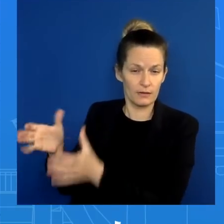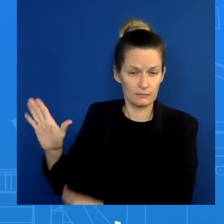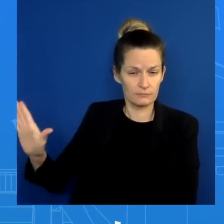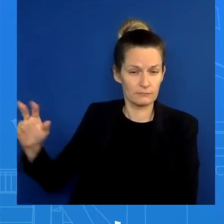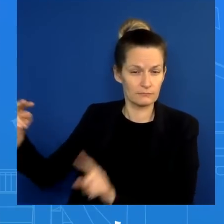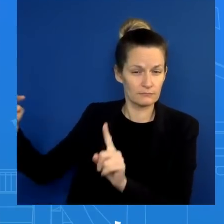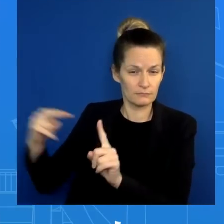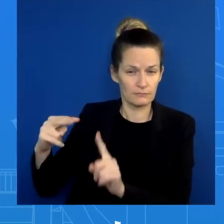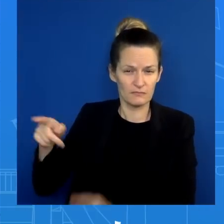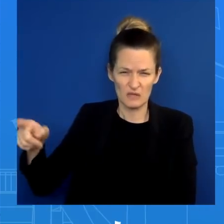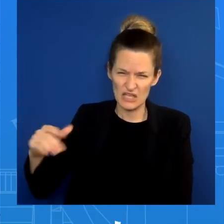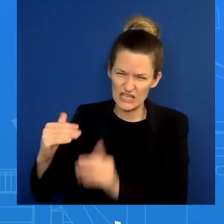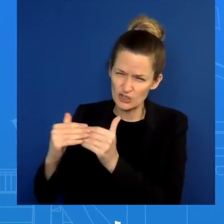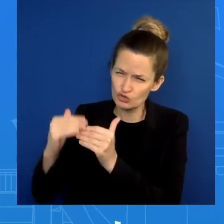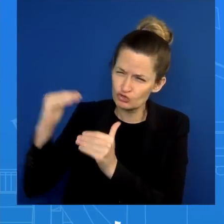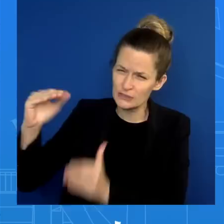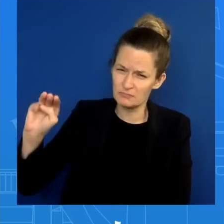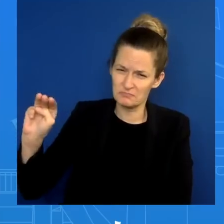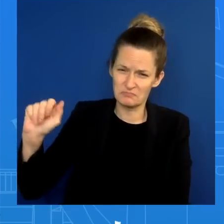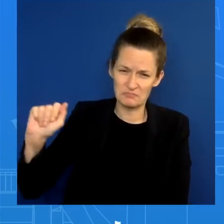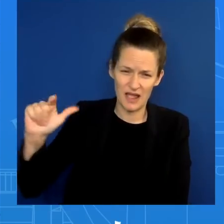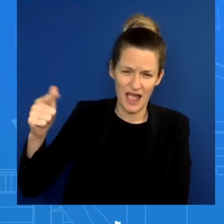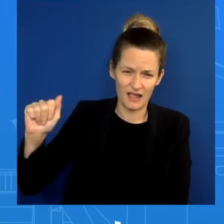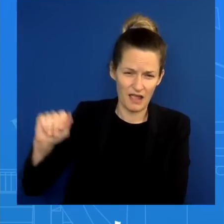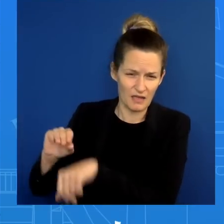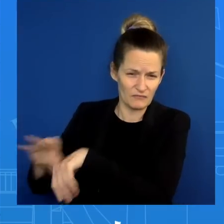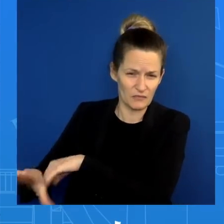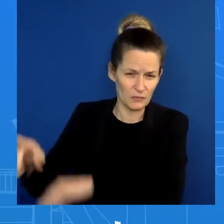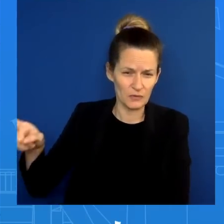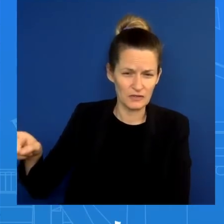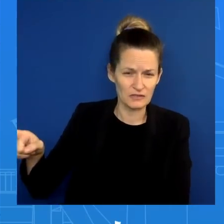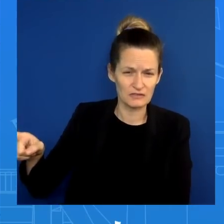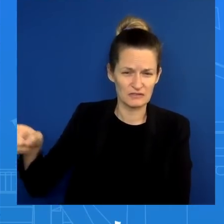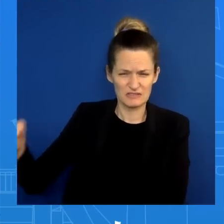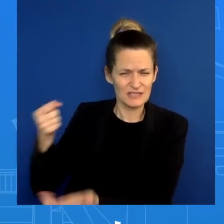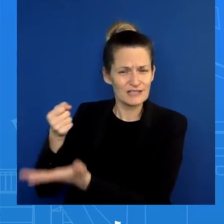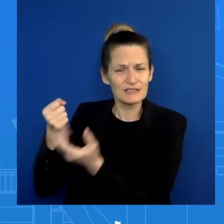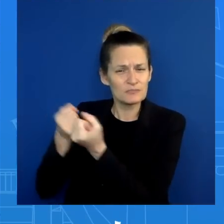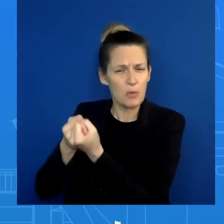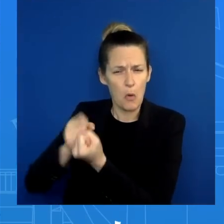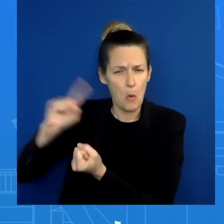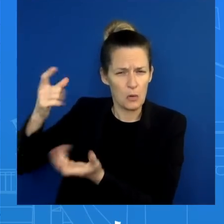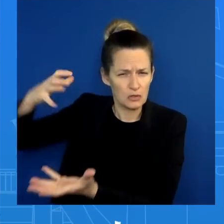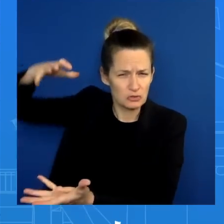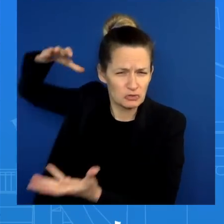and putting Social Security and Medicare on the chopping block. So that is the plan that they have put forward.